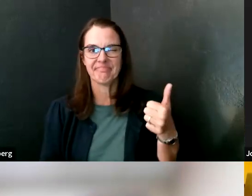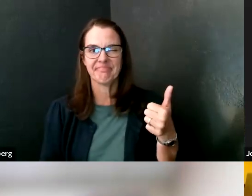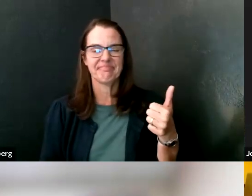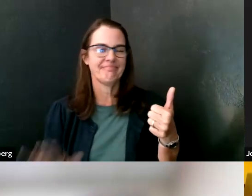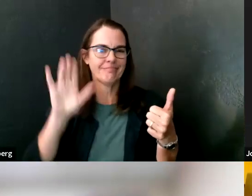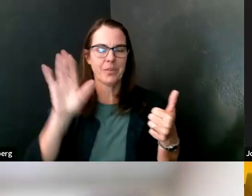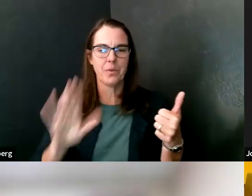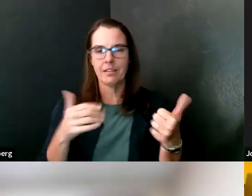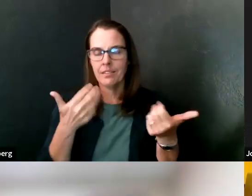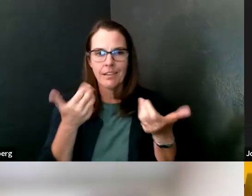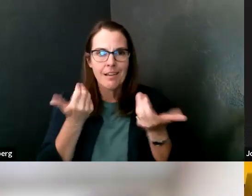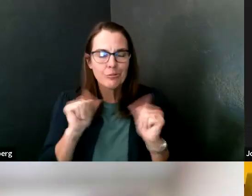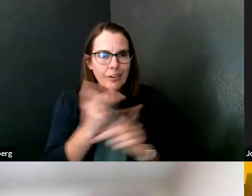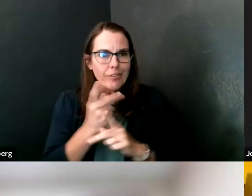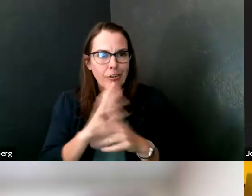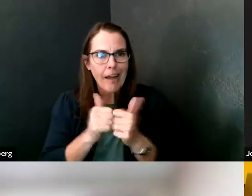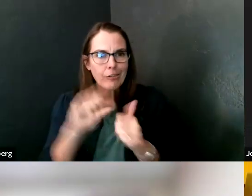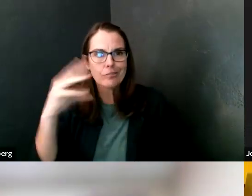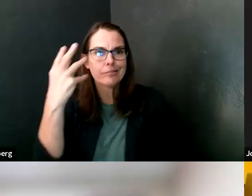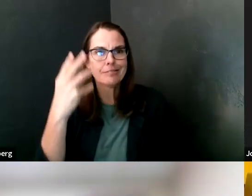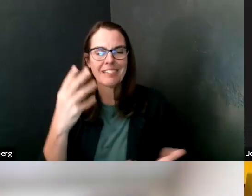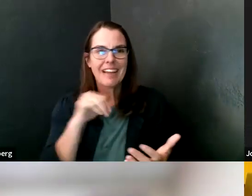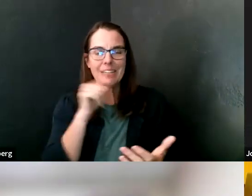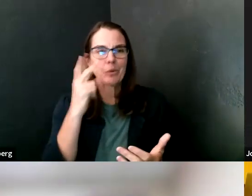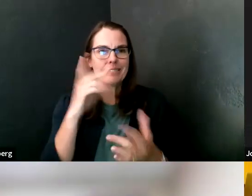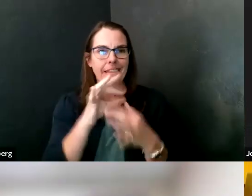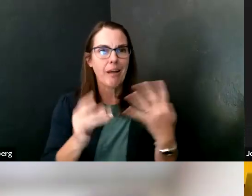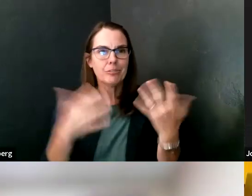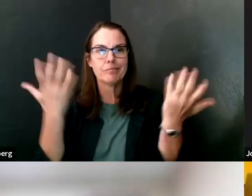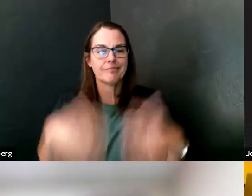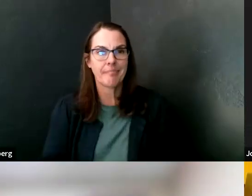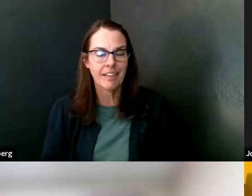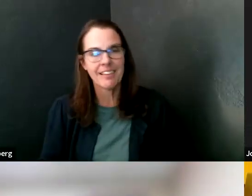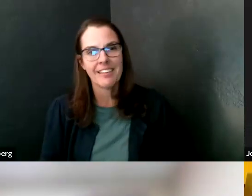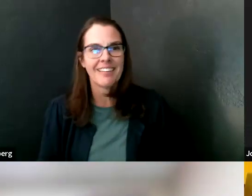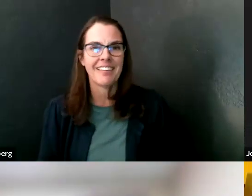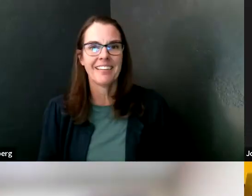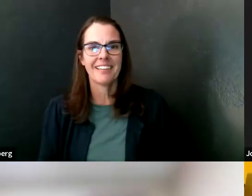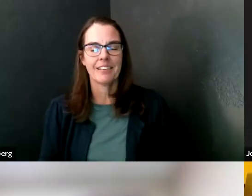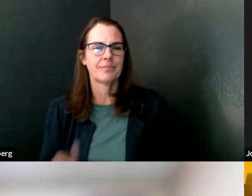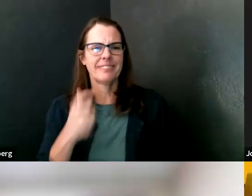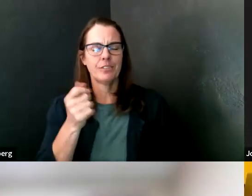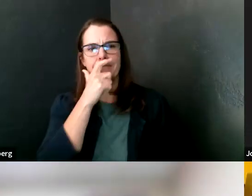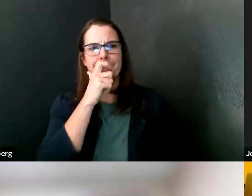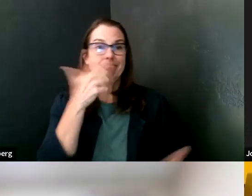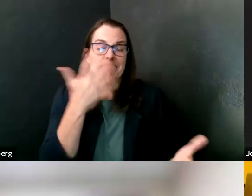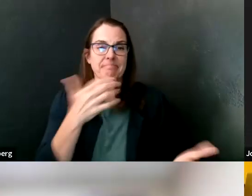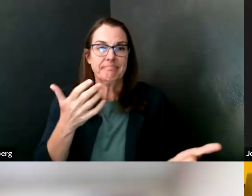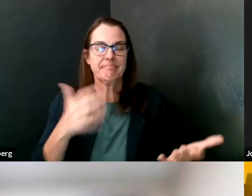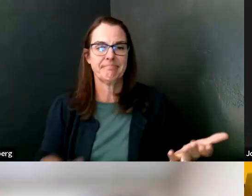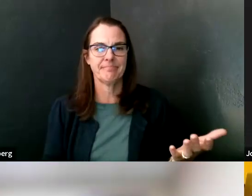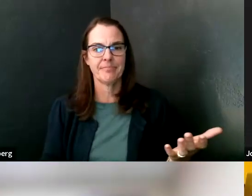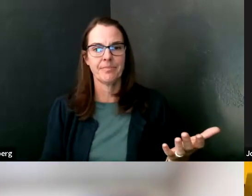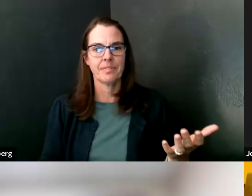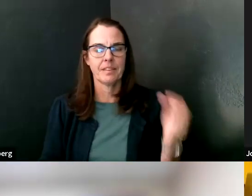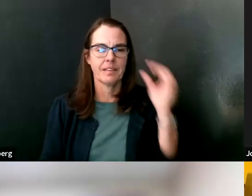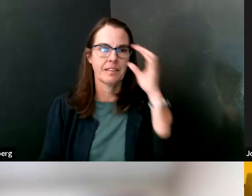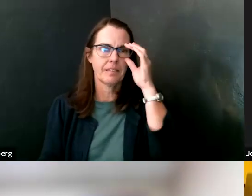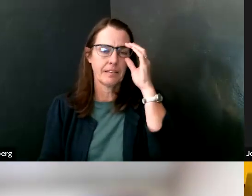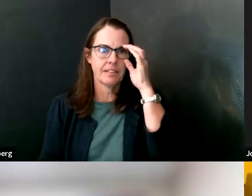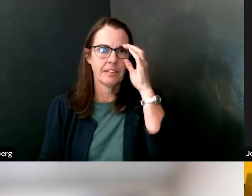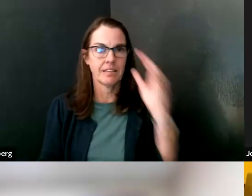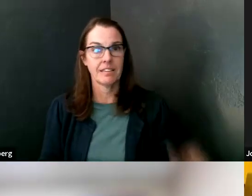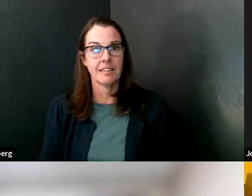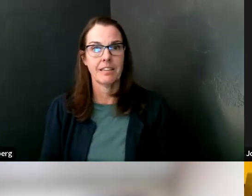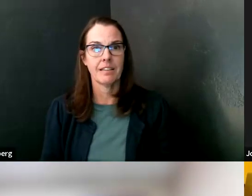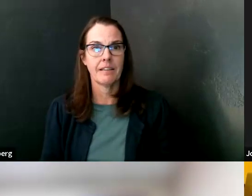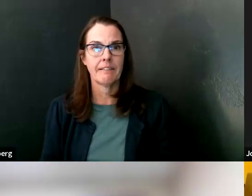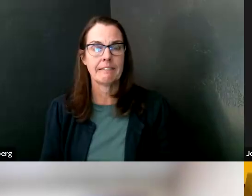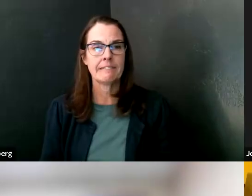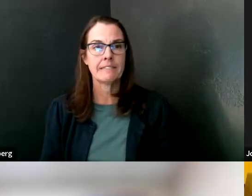I'm trying to figure out how to turn my camera on, but I don't see the option here. Um, interesting.